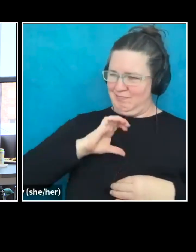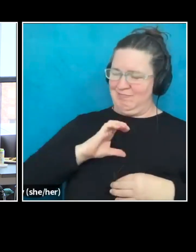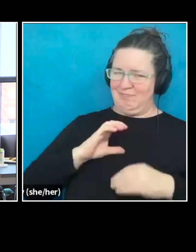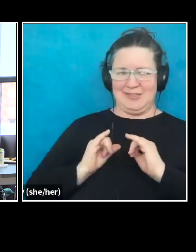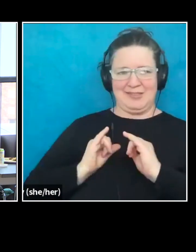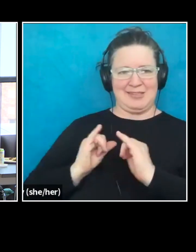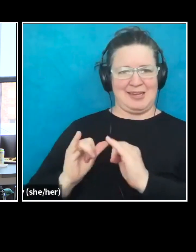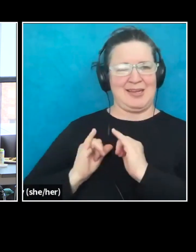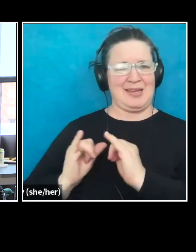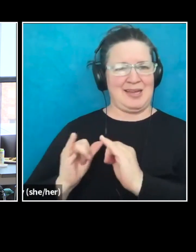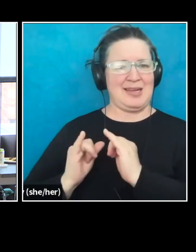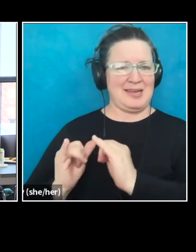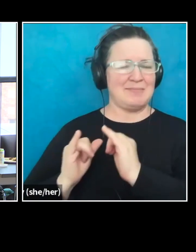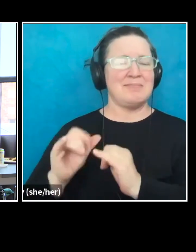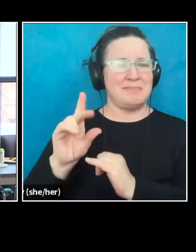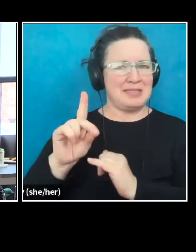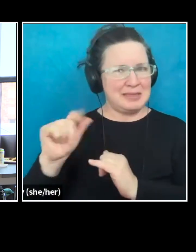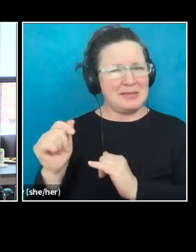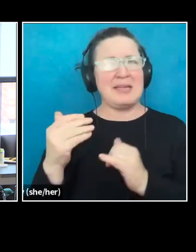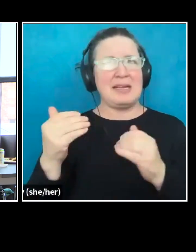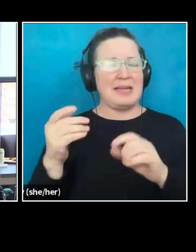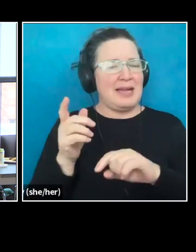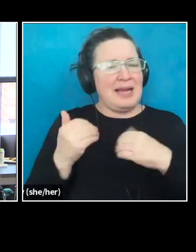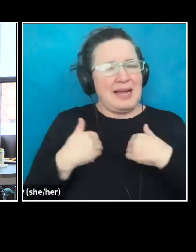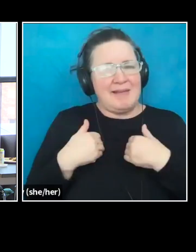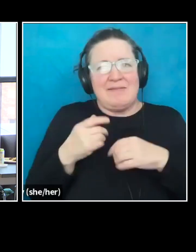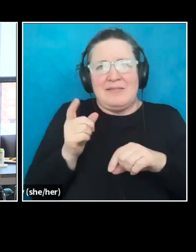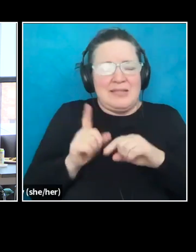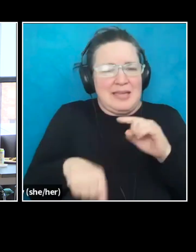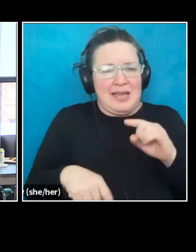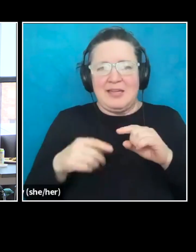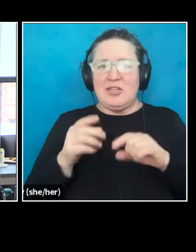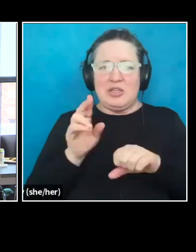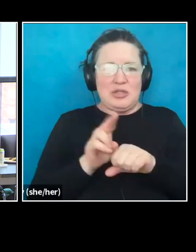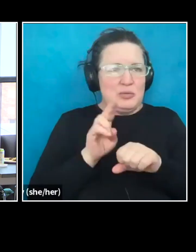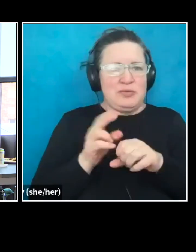who shared that experience of transportation barriers. And so it it set me on this journey